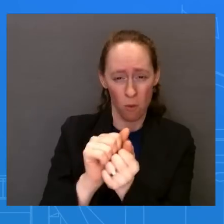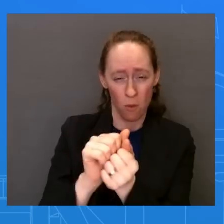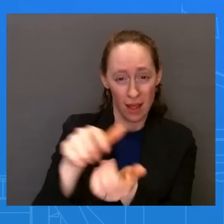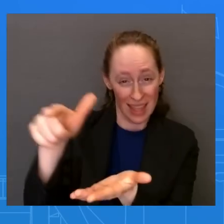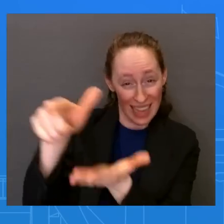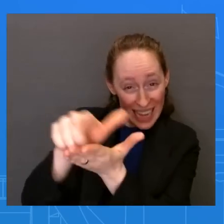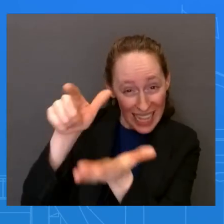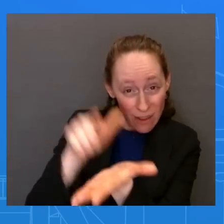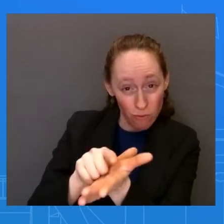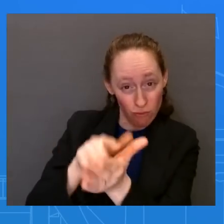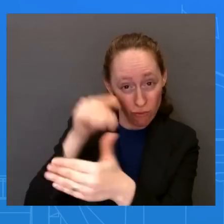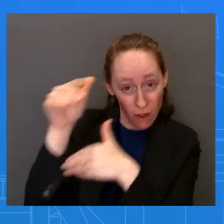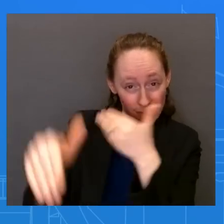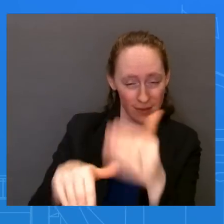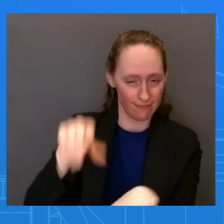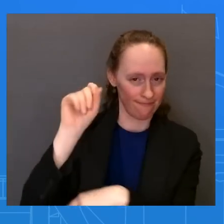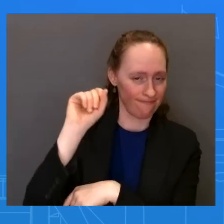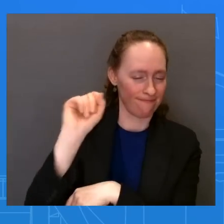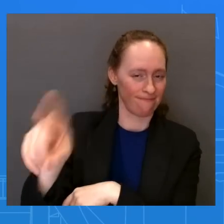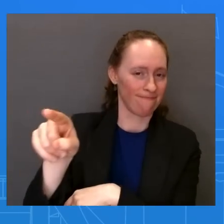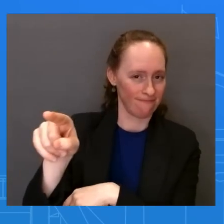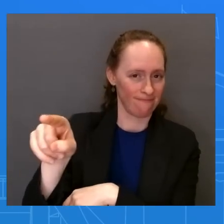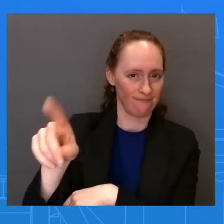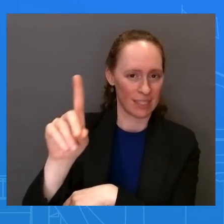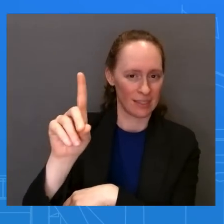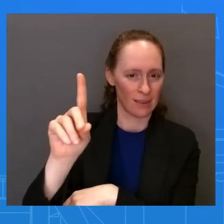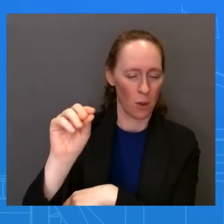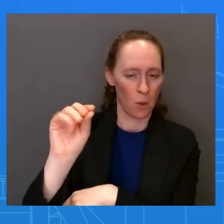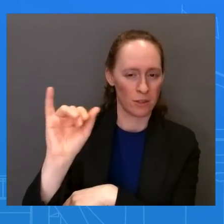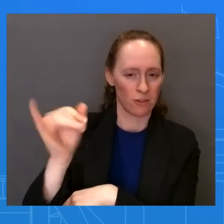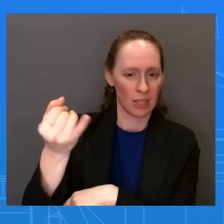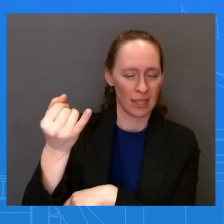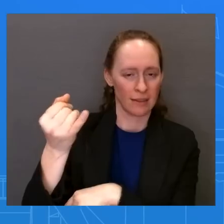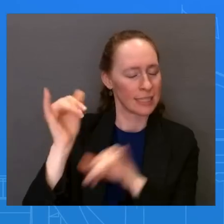There's nothing new in our process here. Go ahead. The Press: Thank you, Karine.